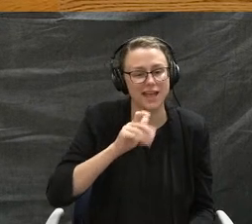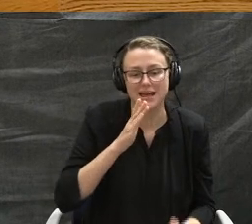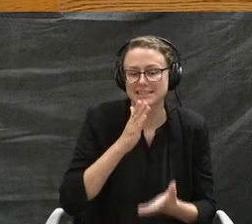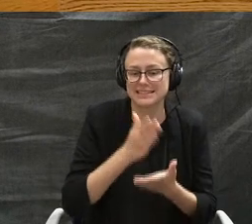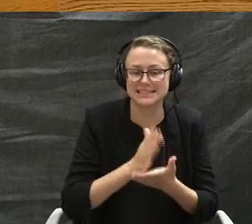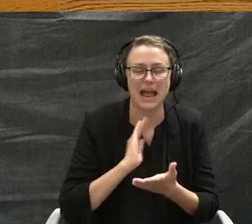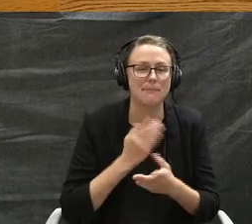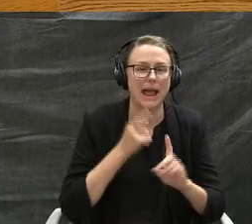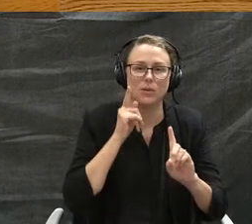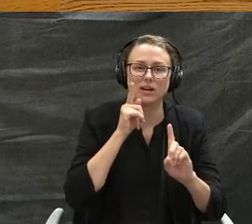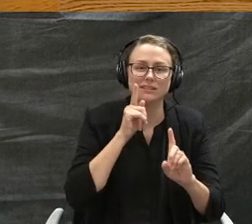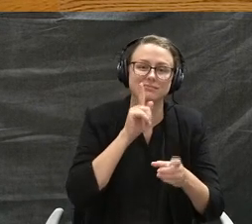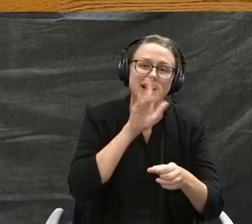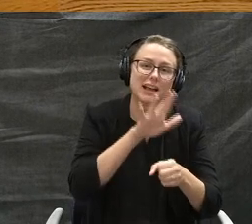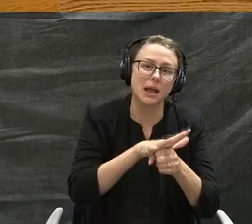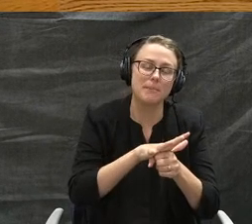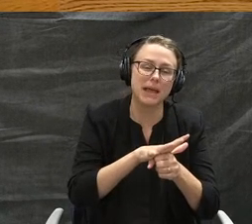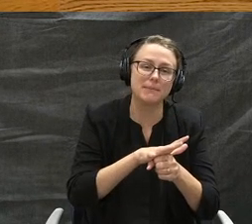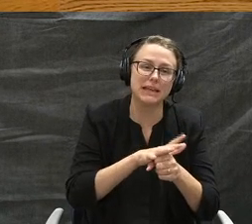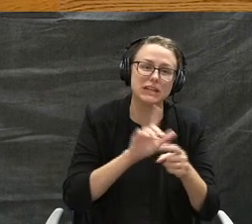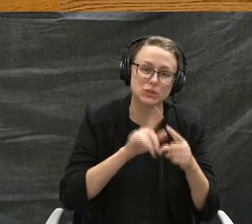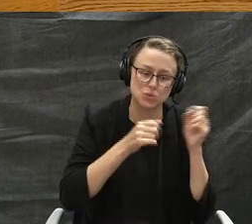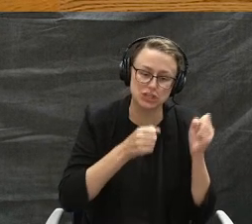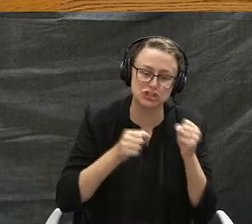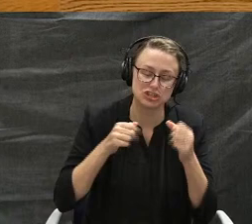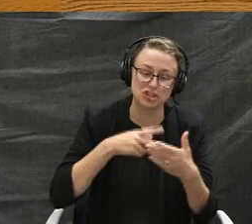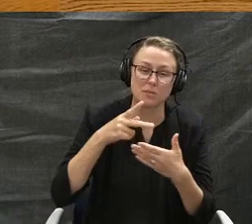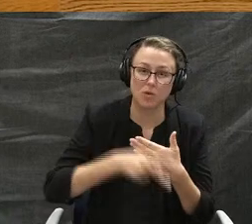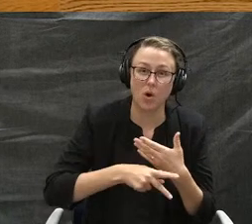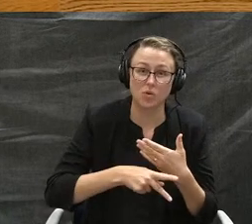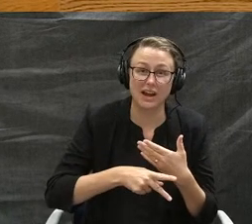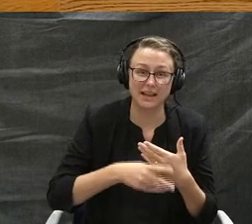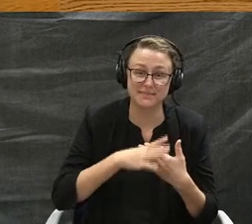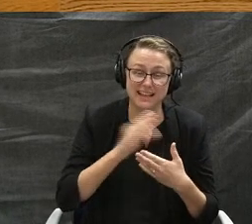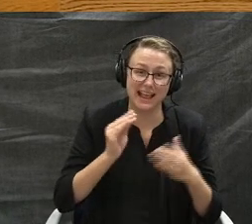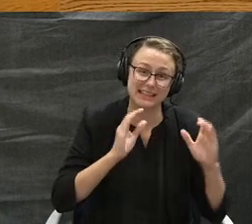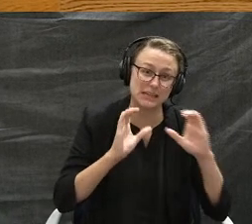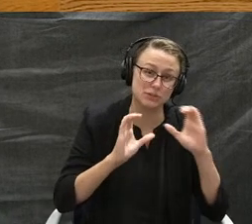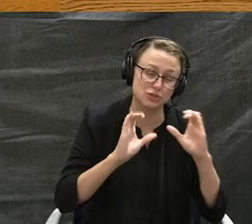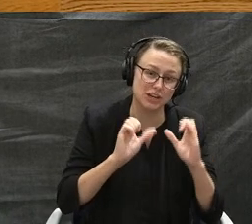to. The strategic programs and communication. So absolutely it's good to point out, and we're